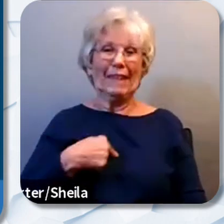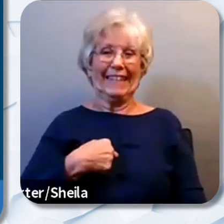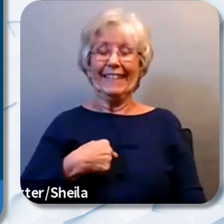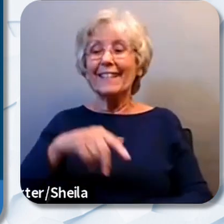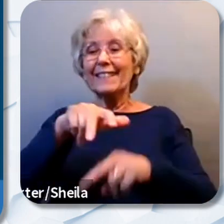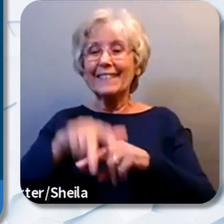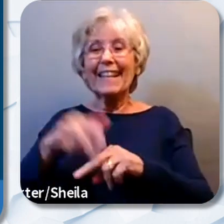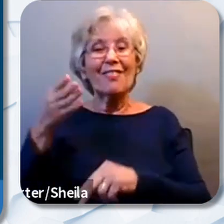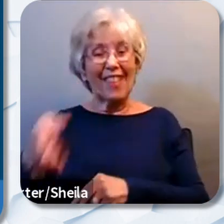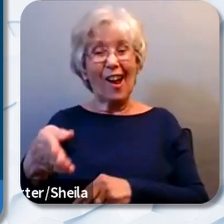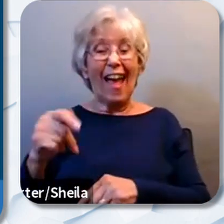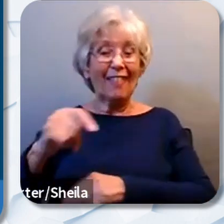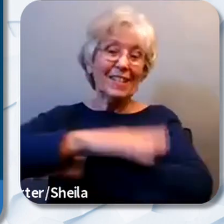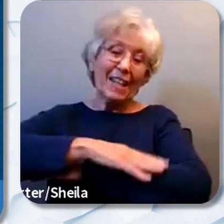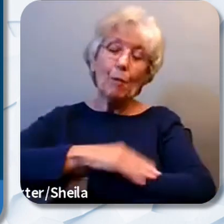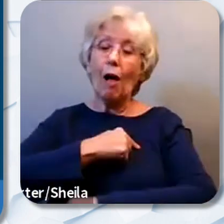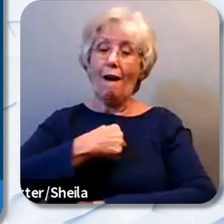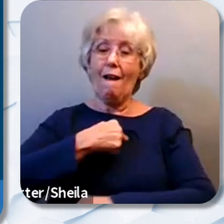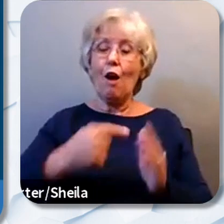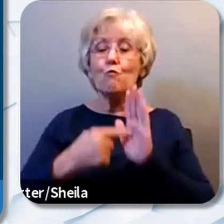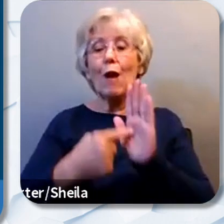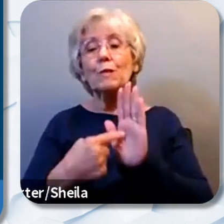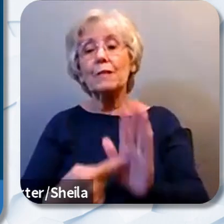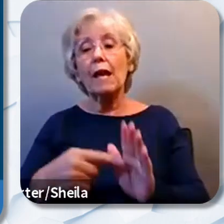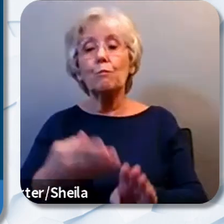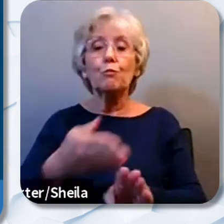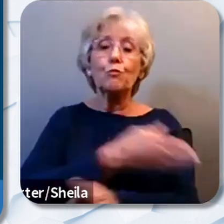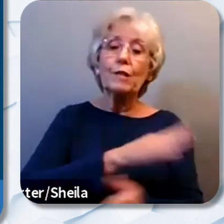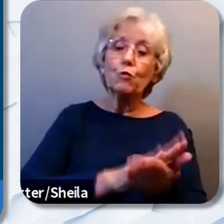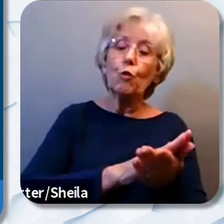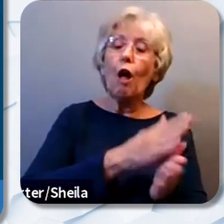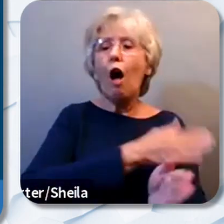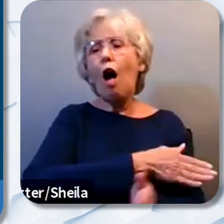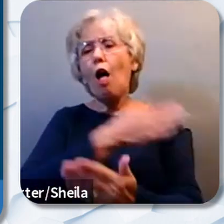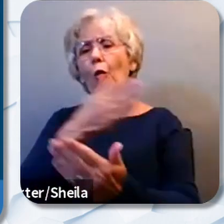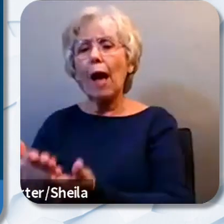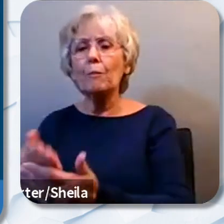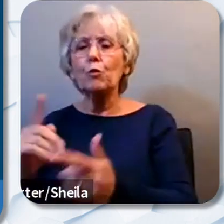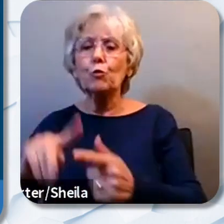representing you know preschool all the way through second grade, and so we we do